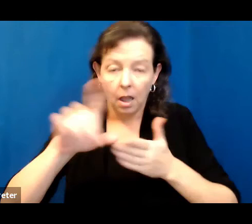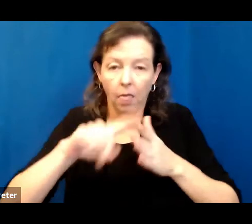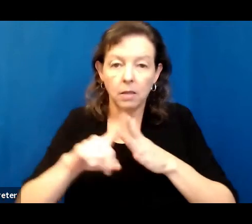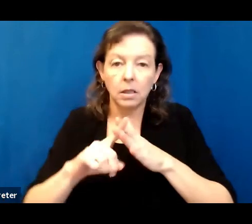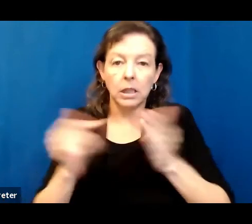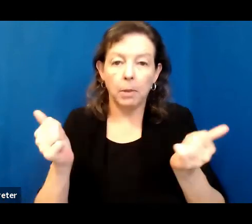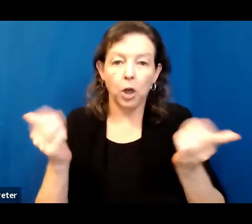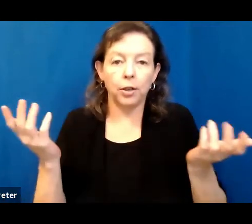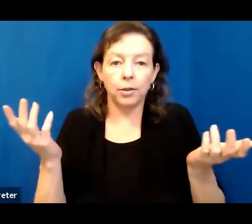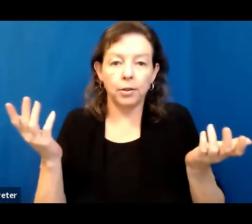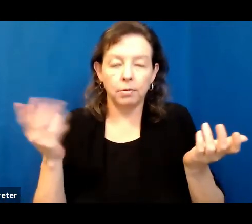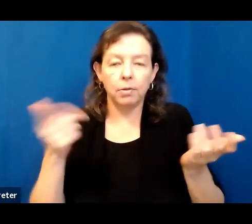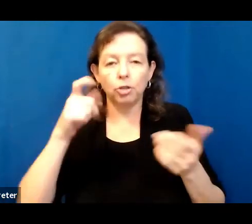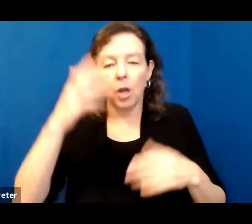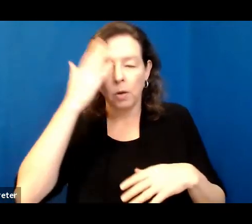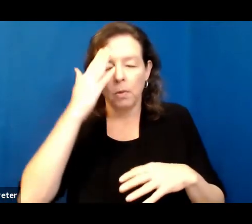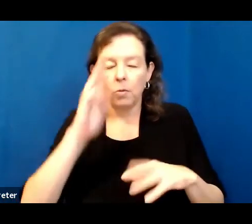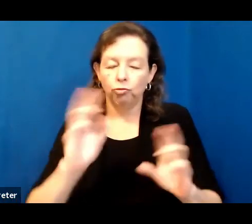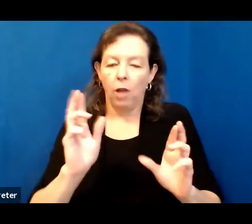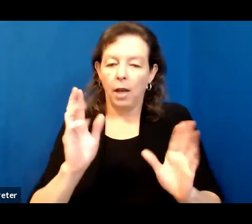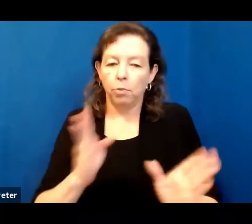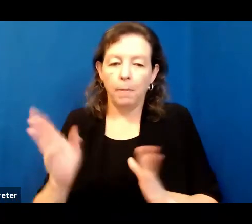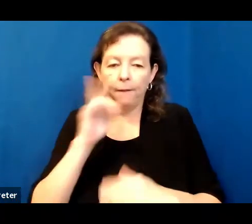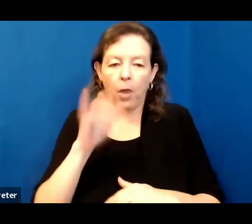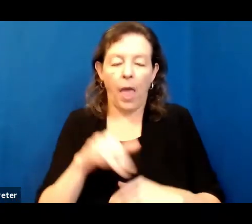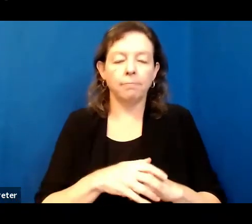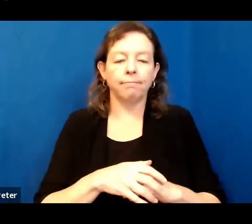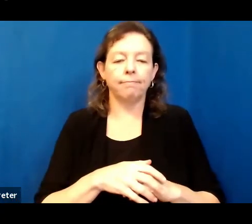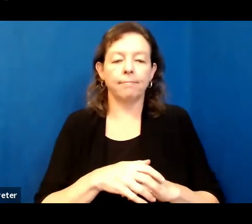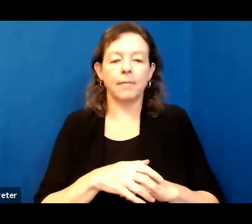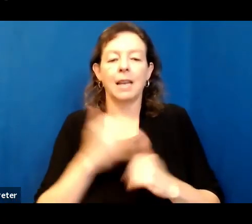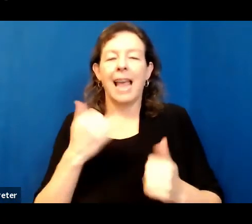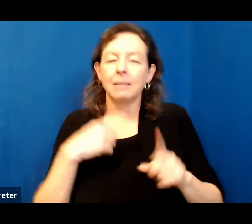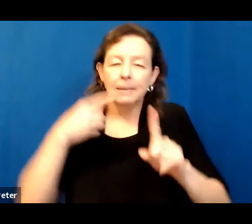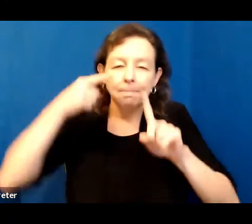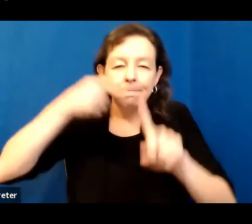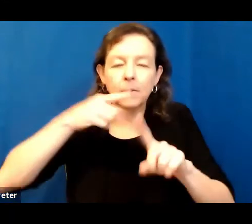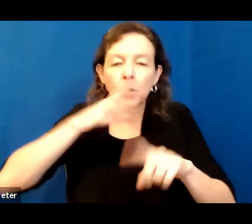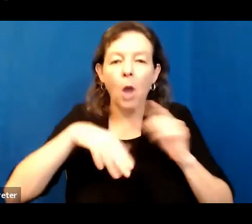So those are things you need to be leery about. So let's talk about identity theft. What is identity theft?